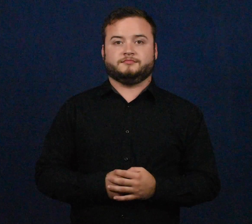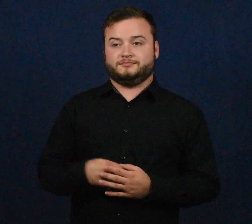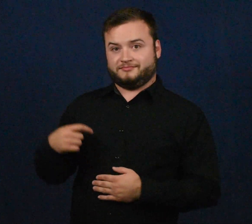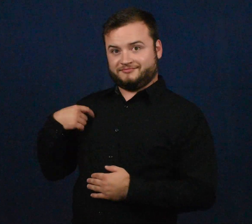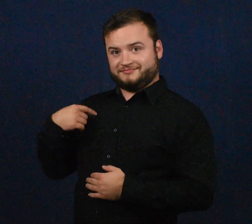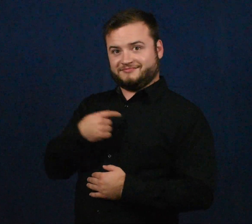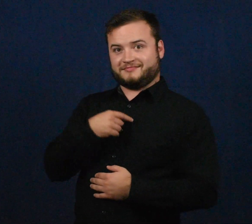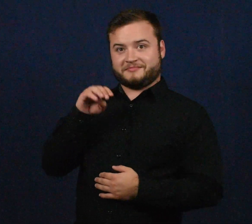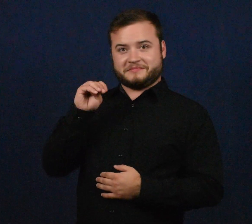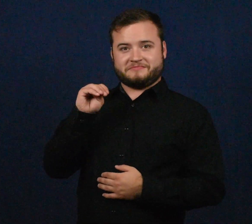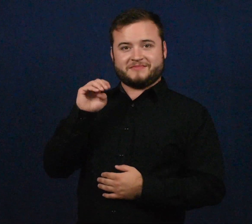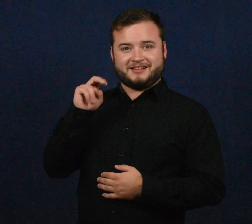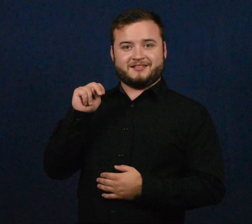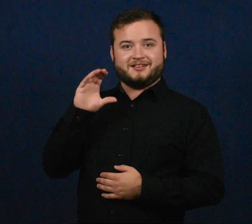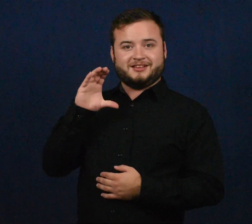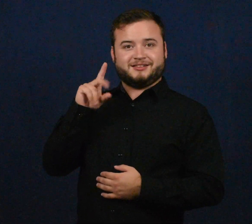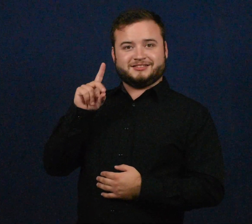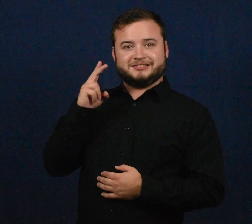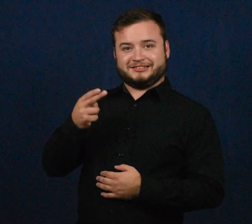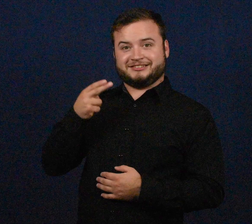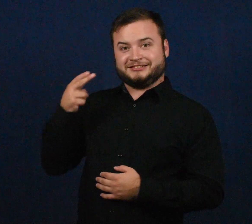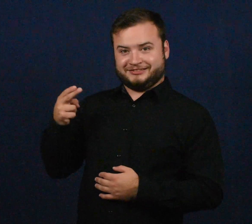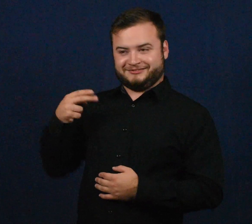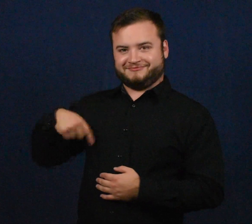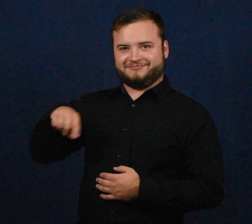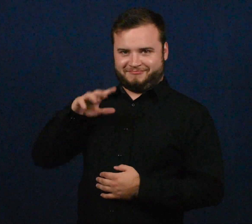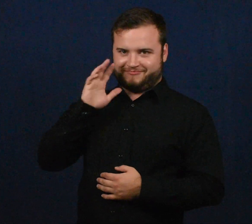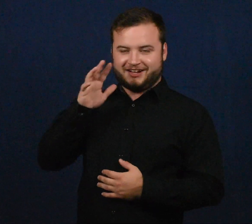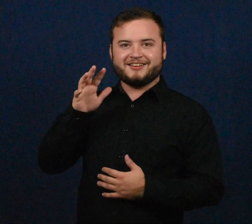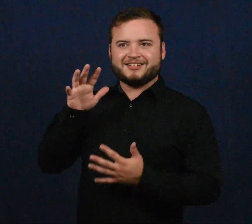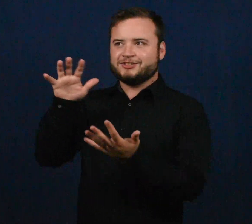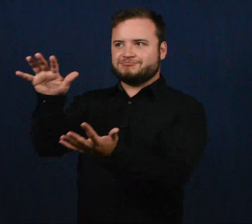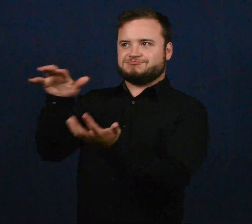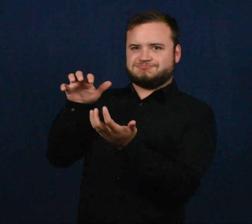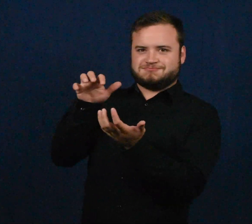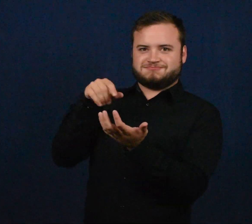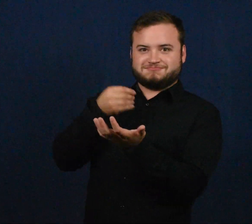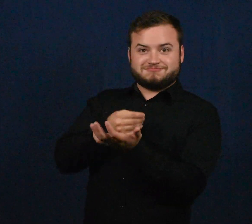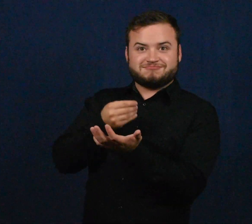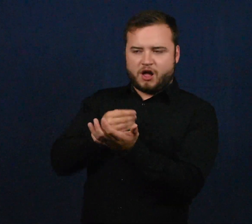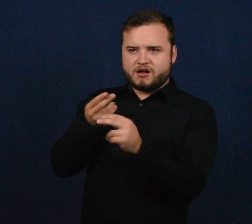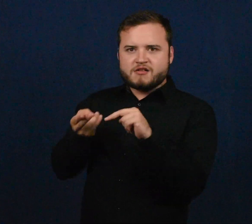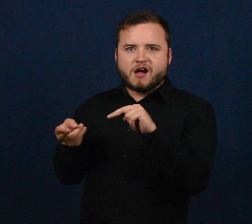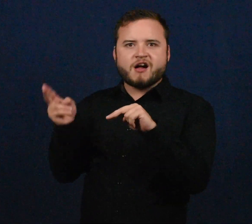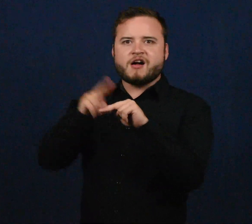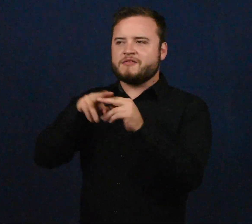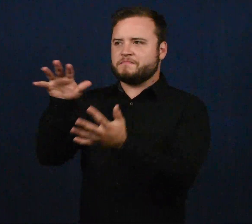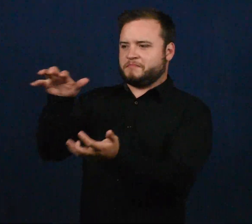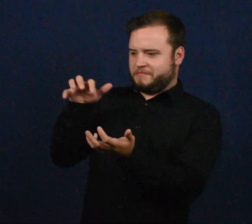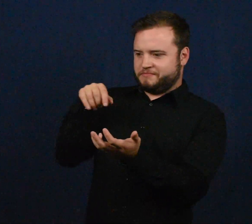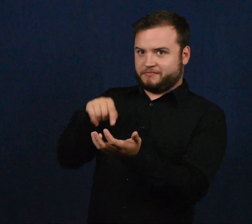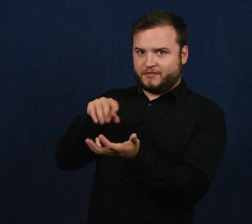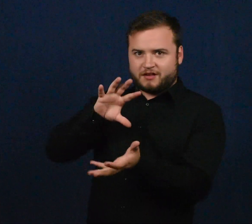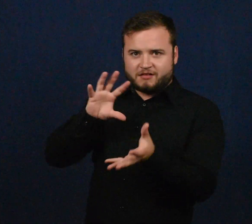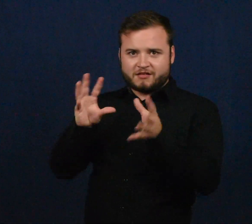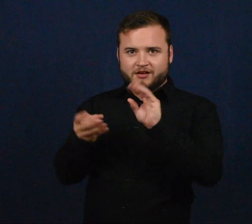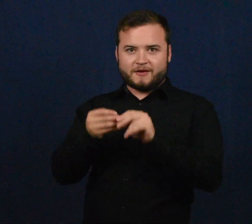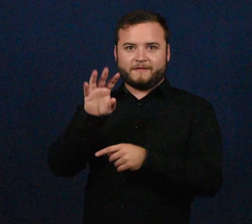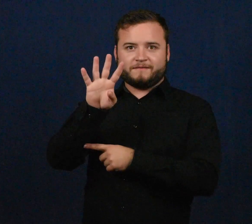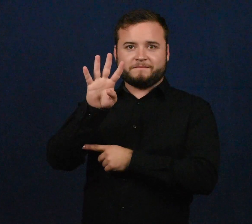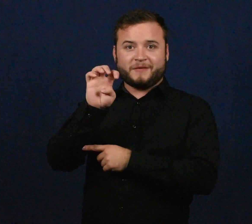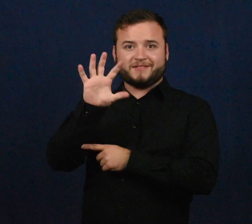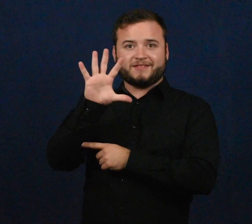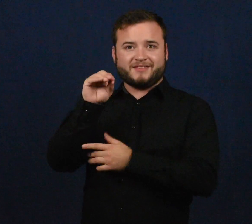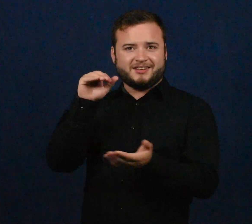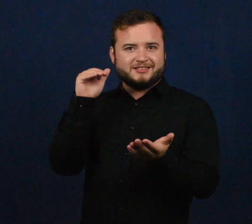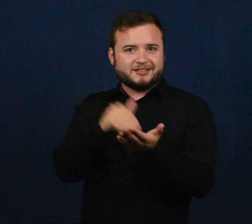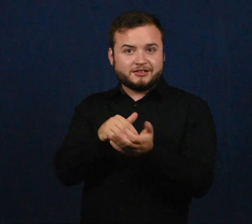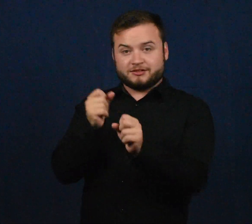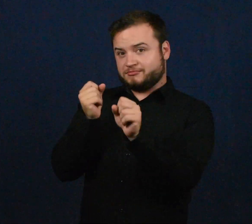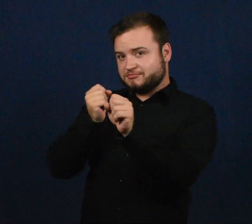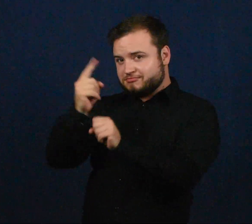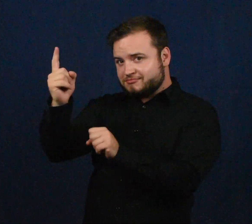MNCDHH will receive an increase of $450,000 per year